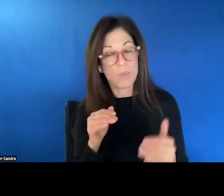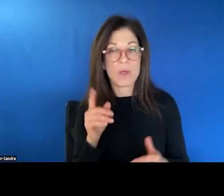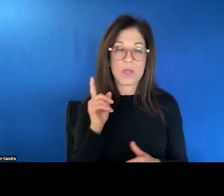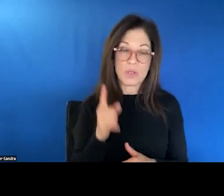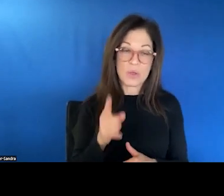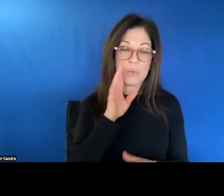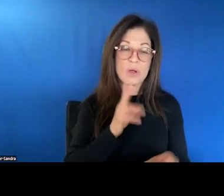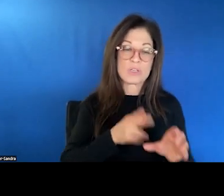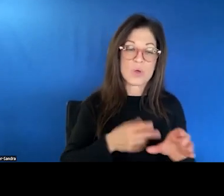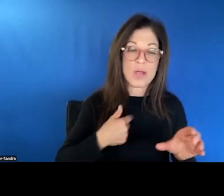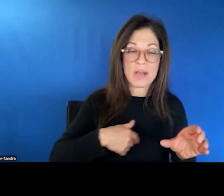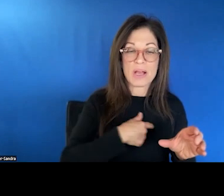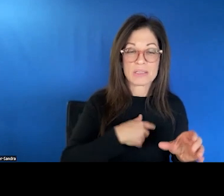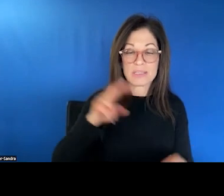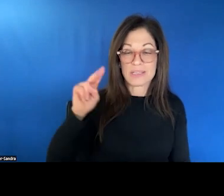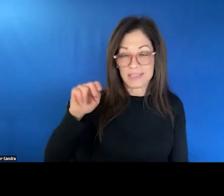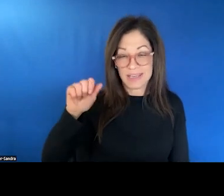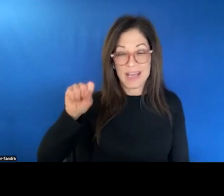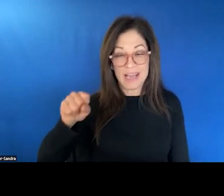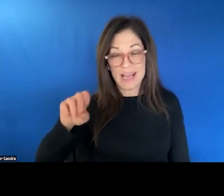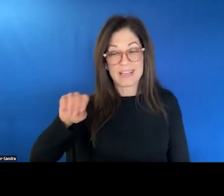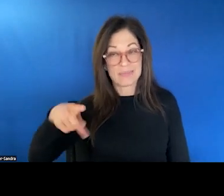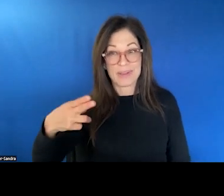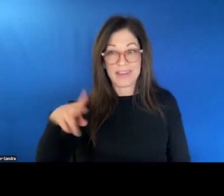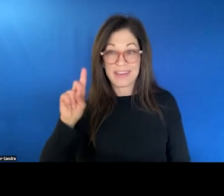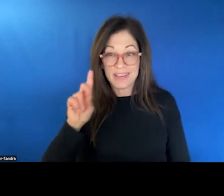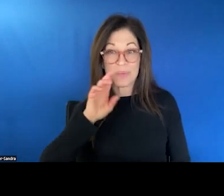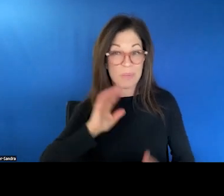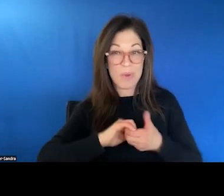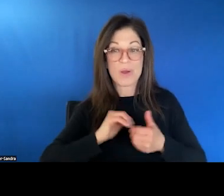US. NASMHPD IS GOING TO JOIN US. MORE TO COME ON THAT.